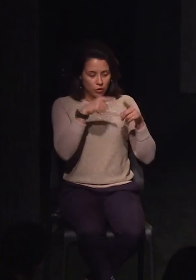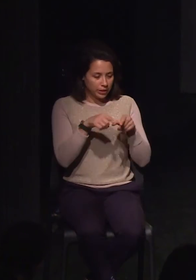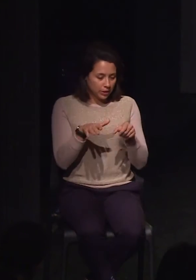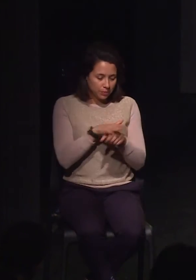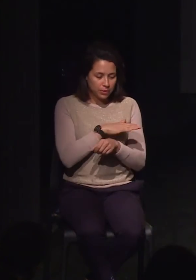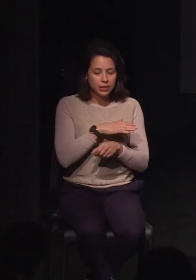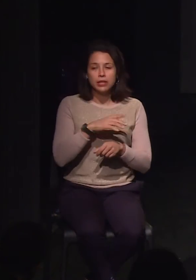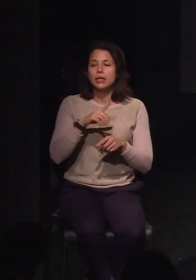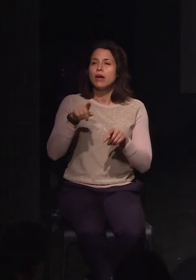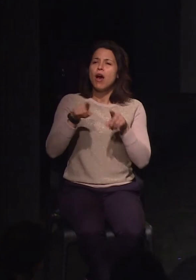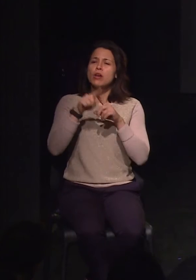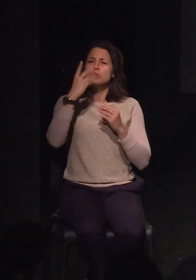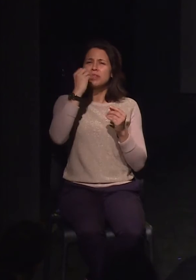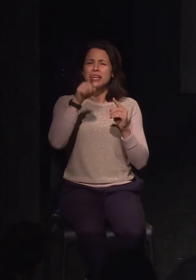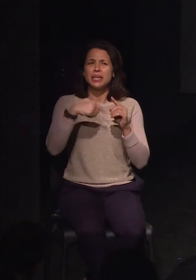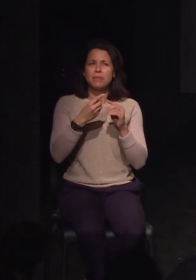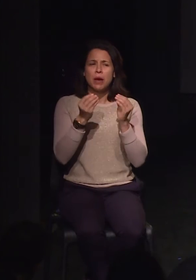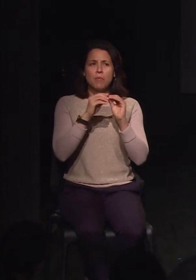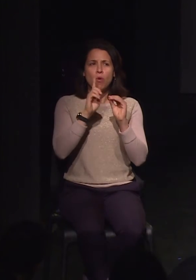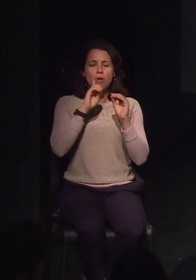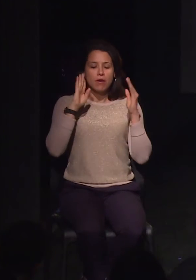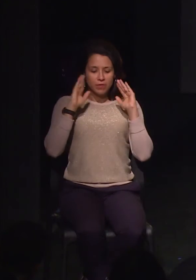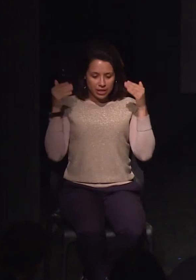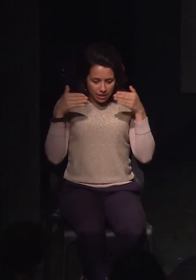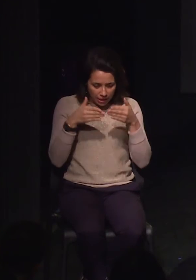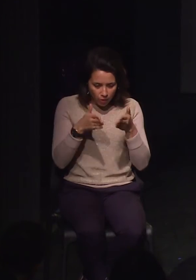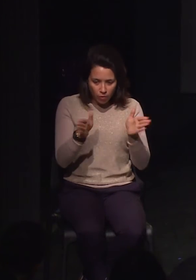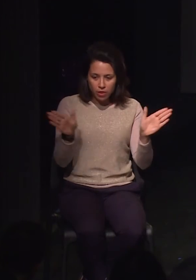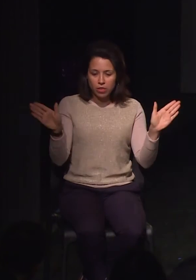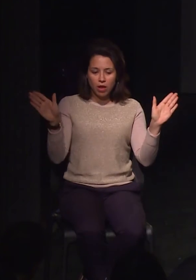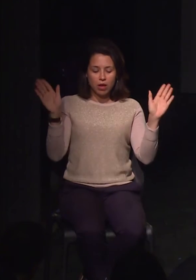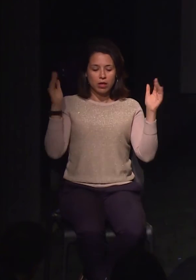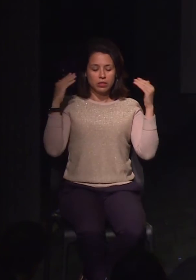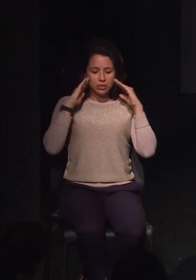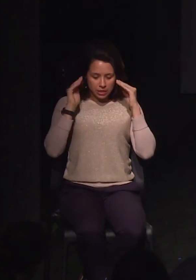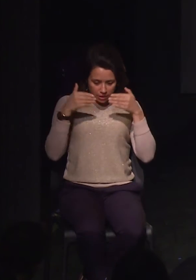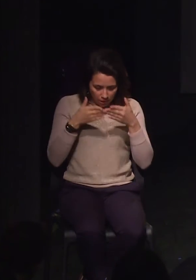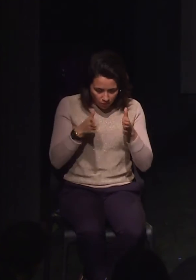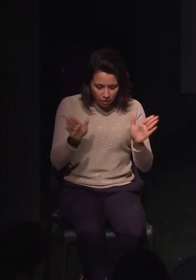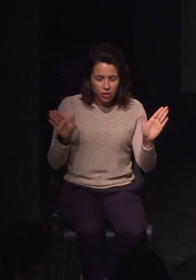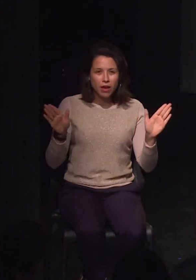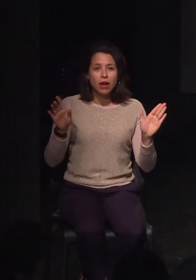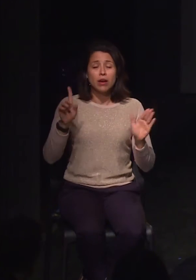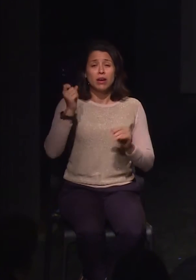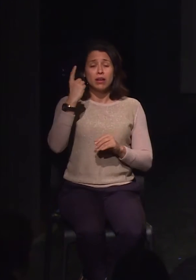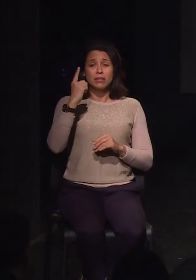large – that’s a decision making process. Those are moments where we all make choices, there are choices to be made, and it’s about